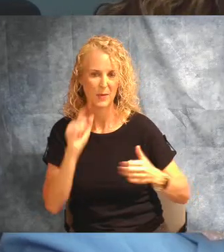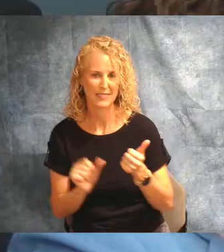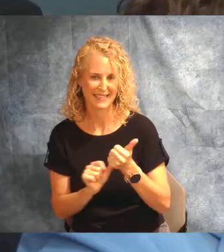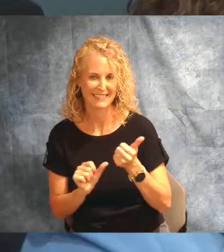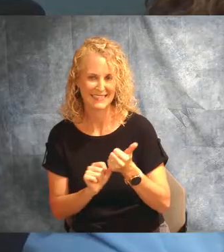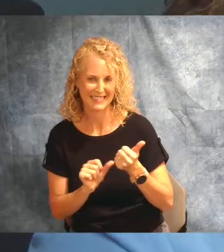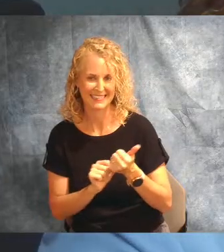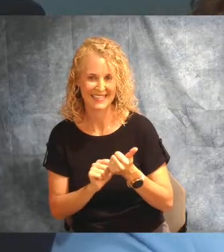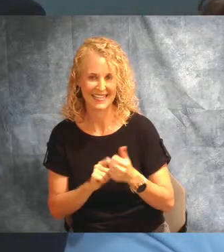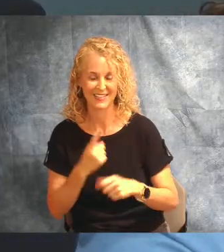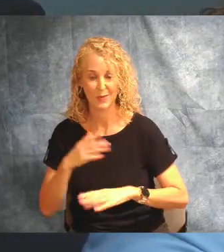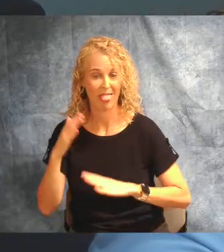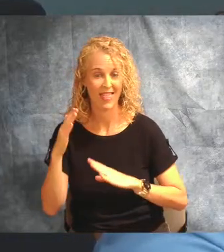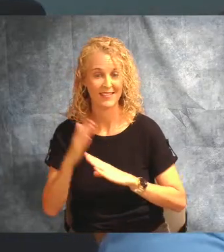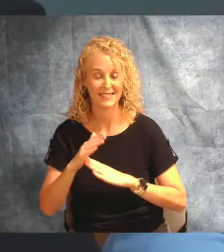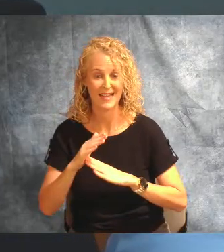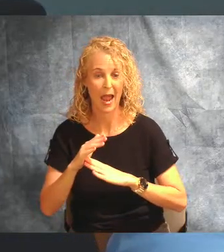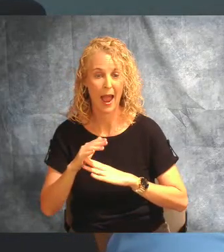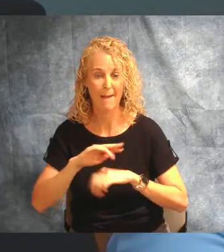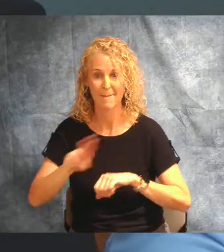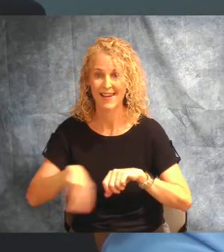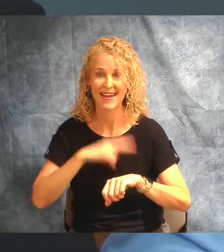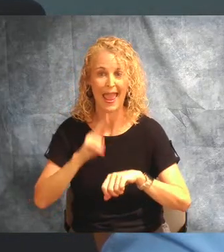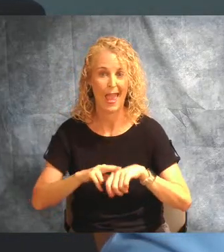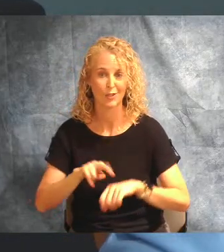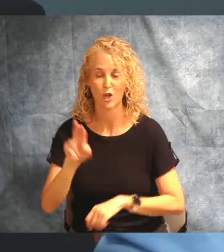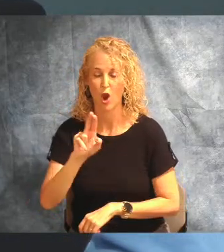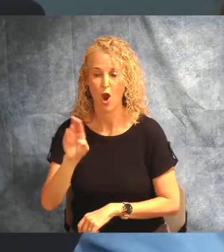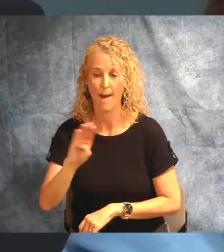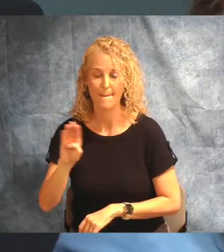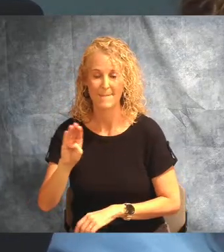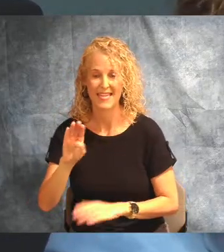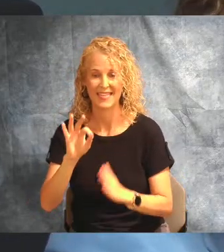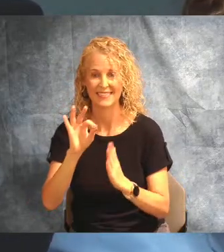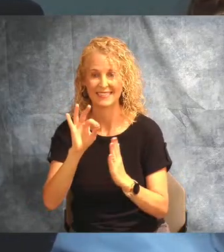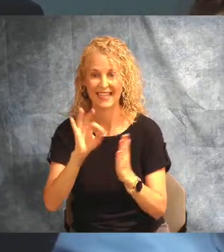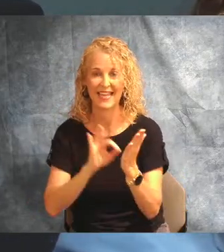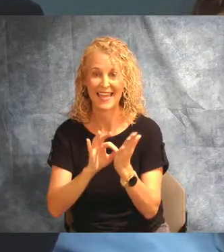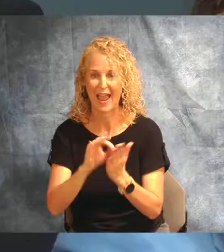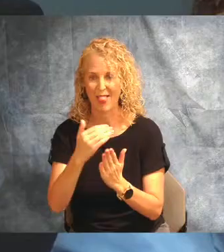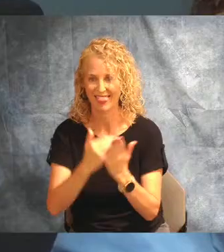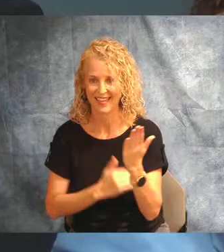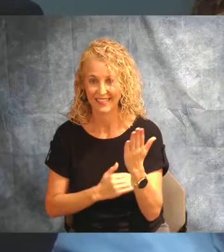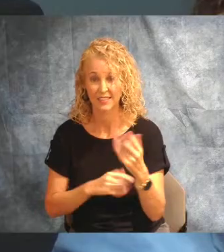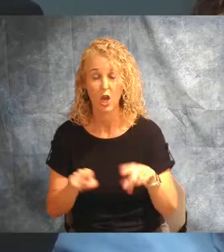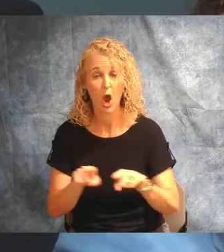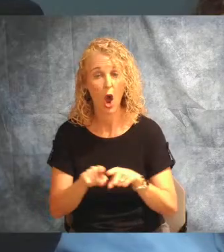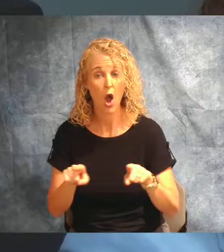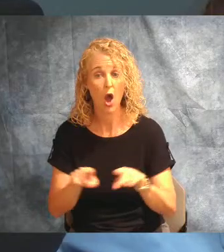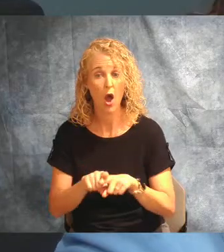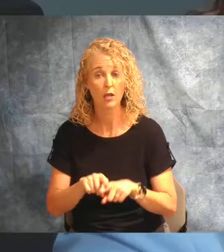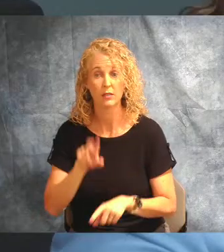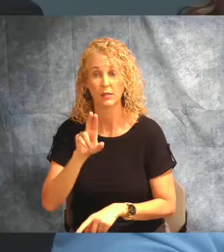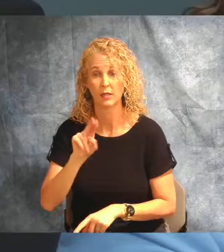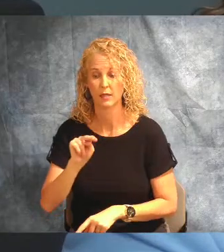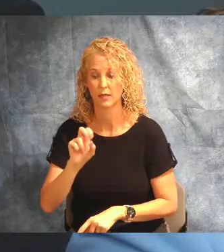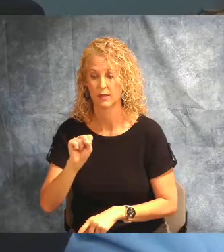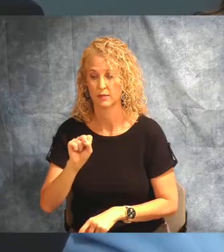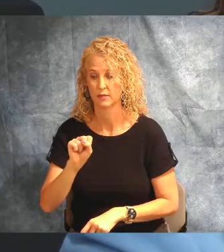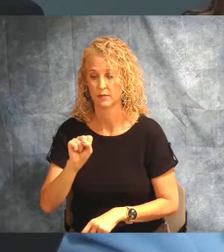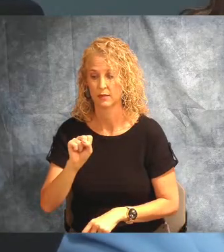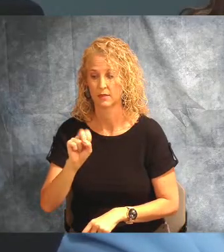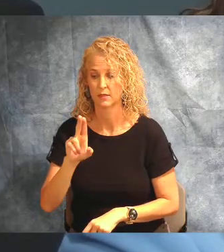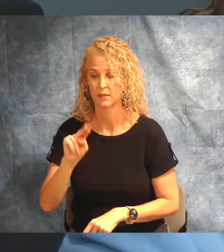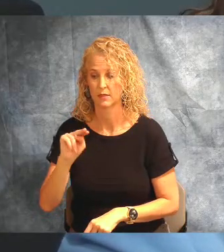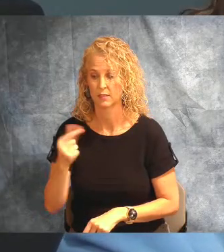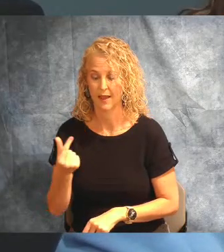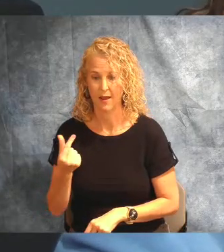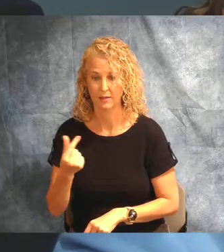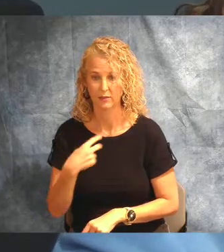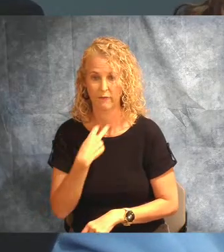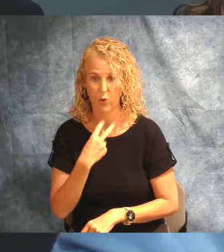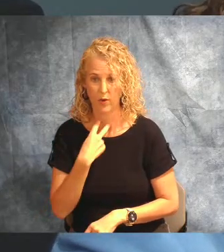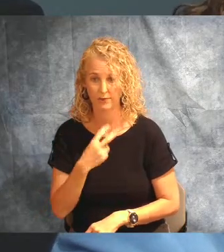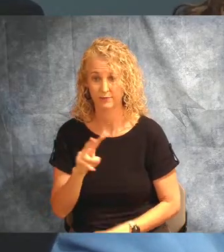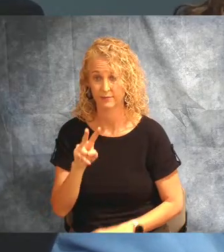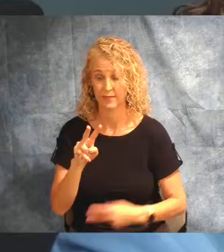top syndicated R&B Countdown shows. He's also the voice of unsung and Vicky V who went on to